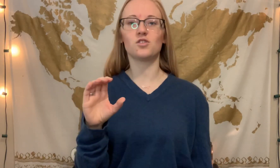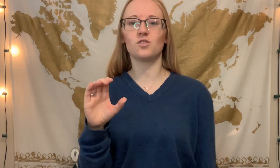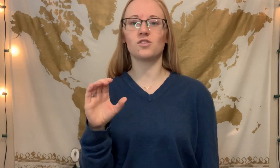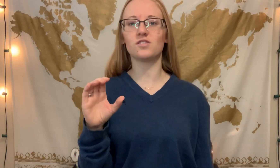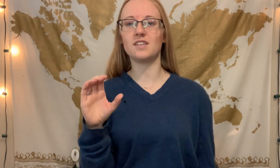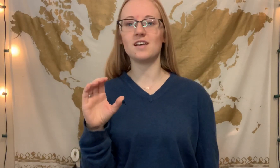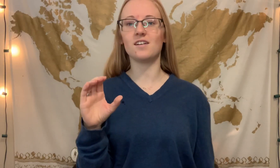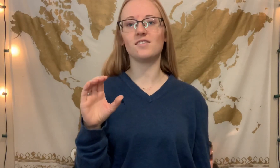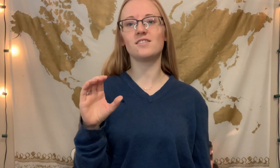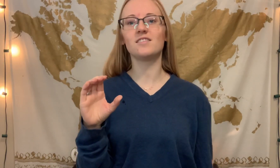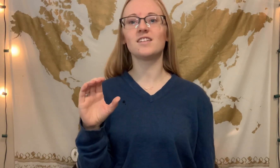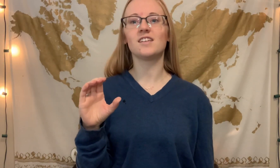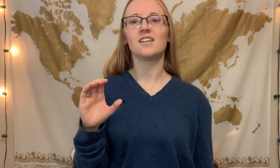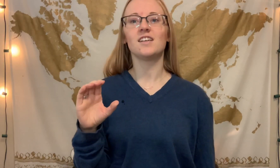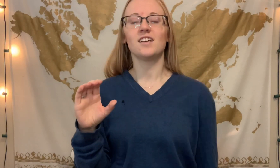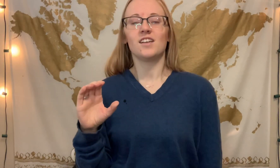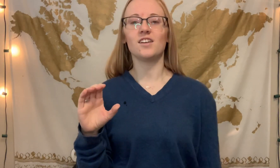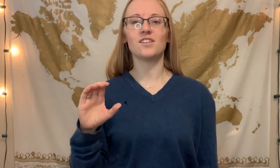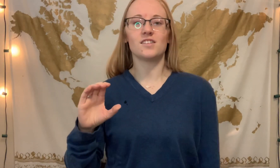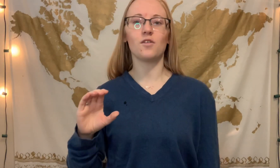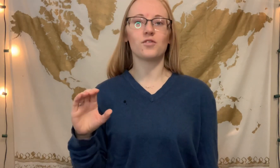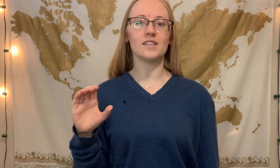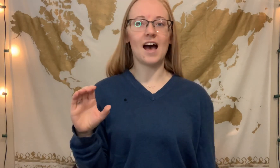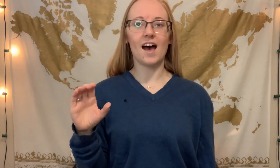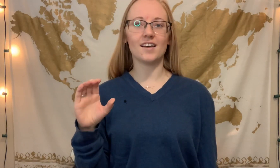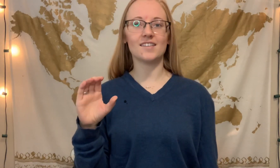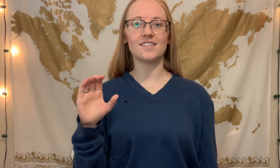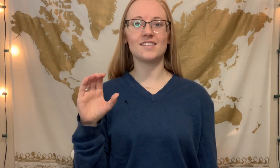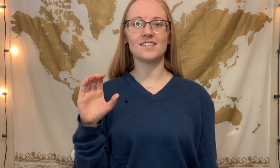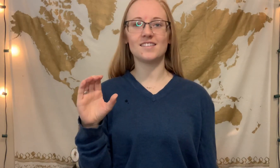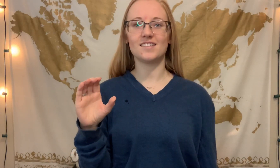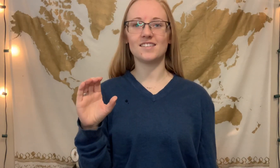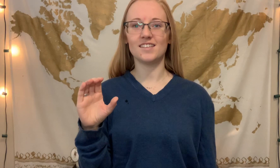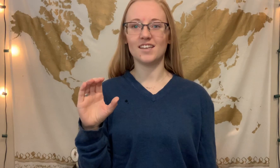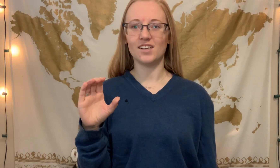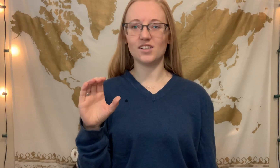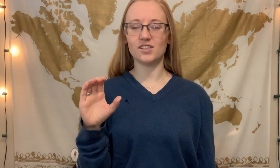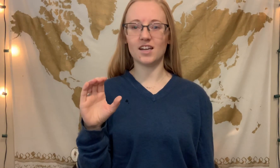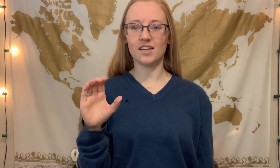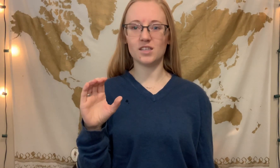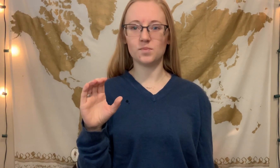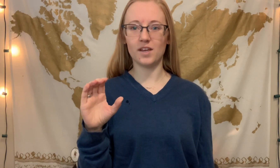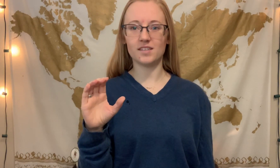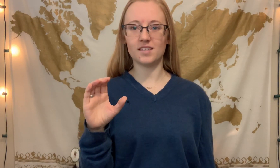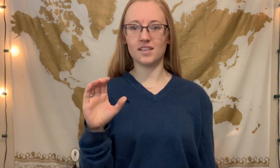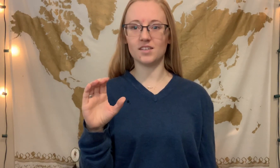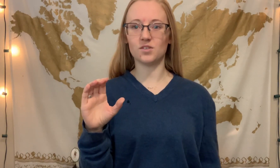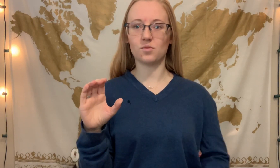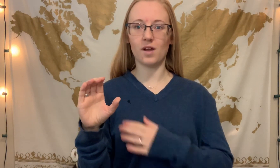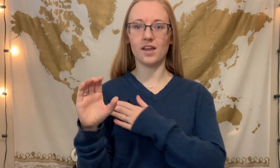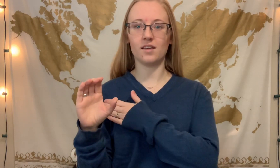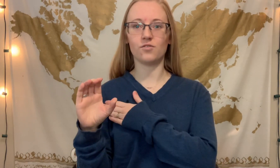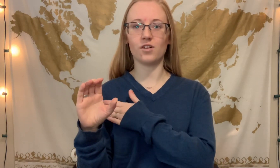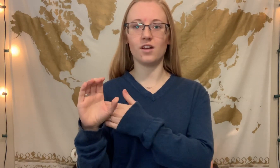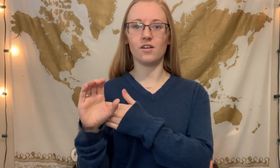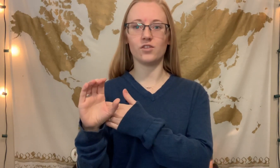shoulders down, your self relaxed, your signing space is right in front of your